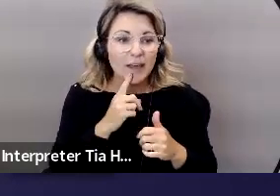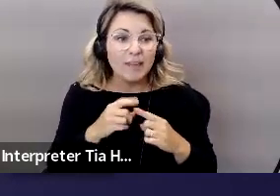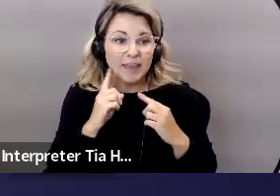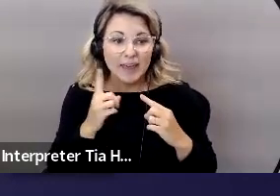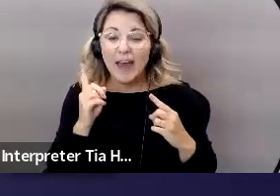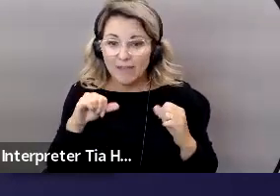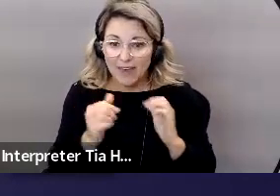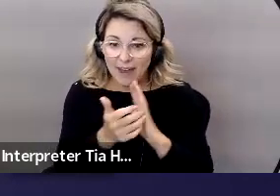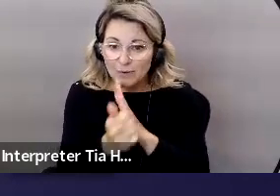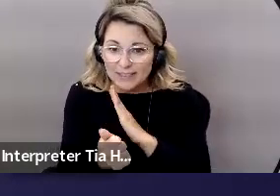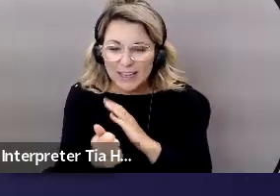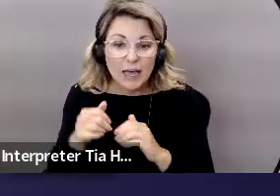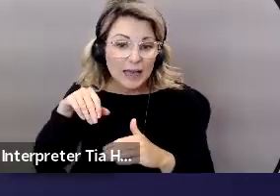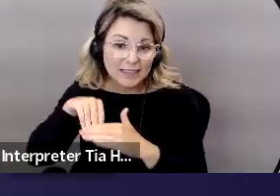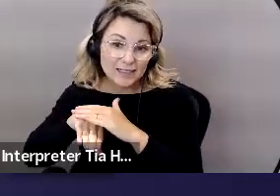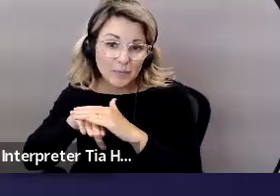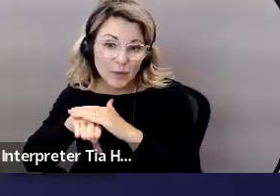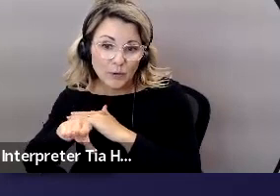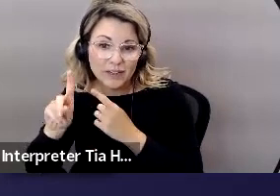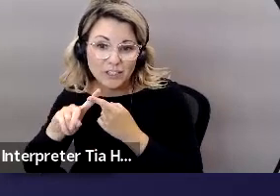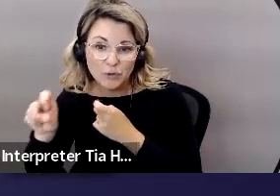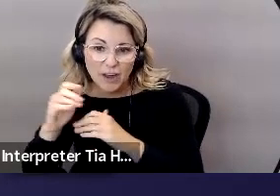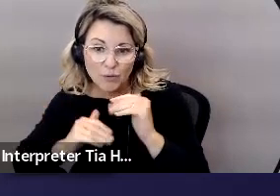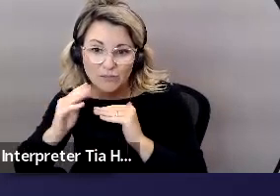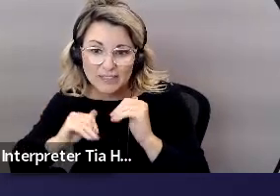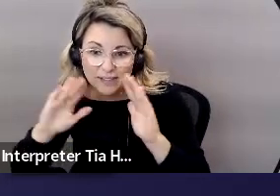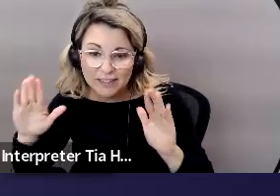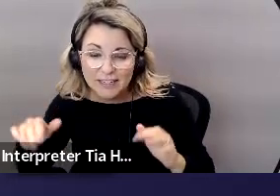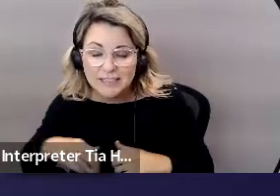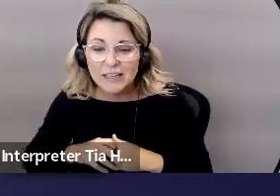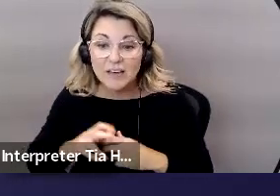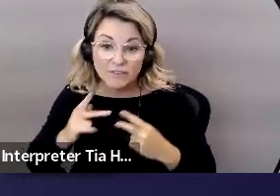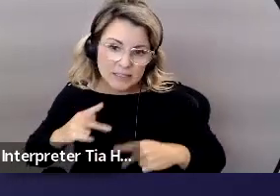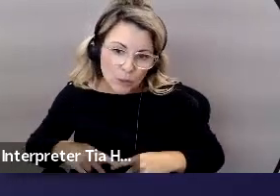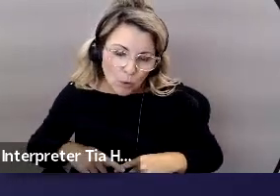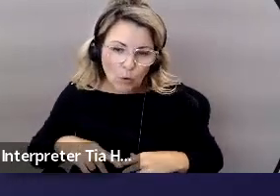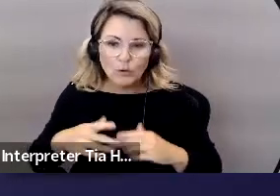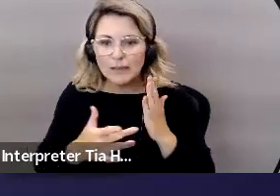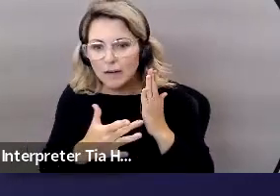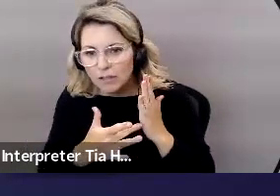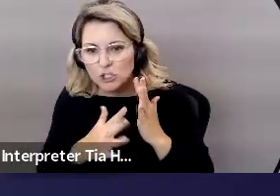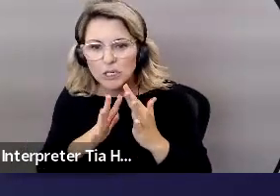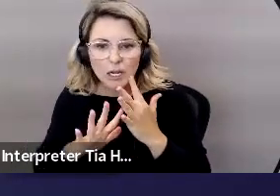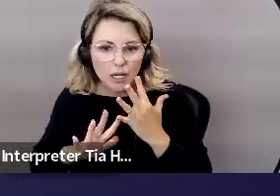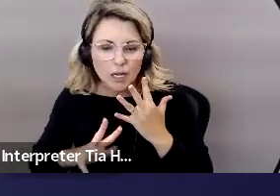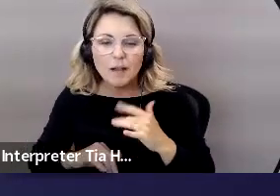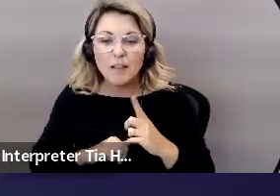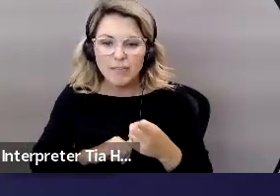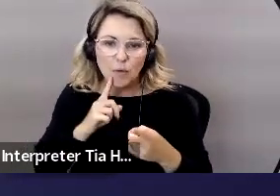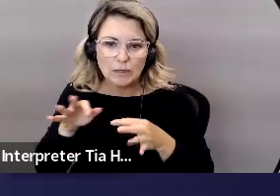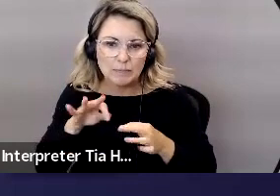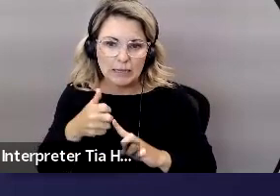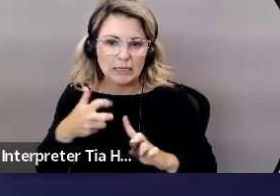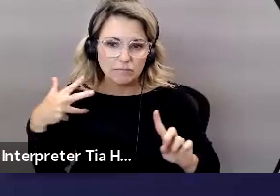resources and facilities, the physical resources, the technology resources, etc. Experience with